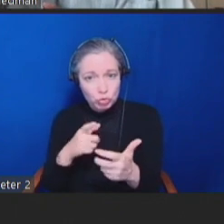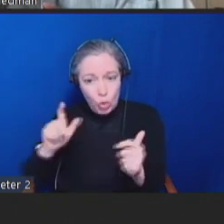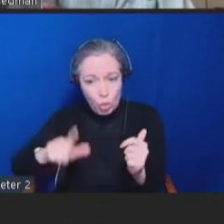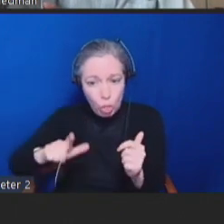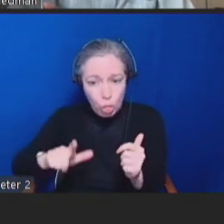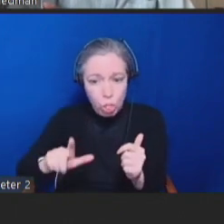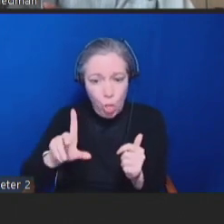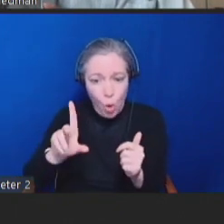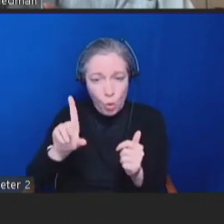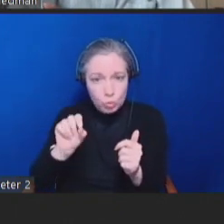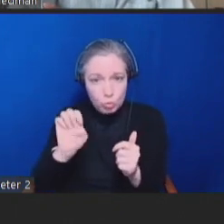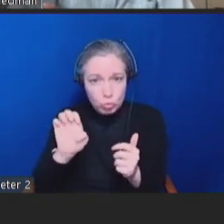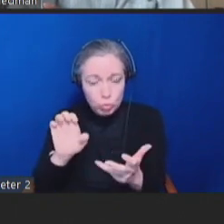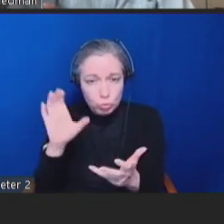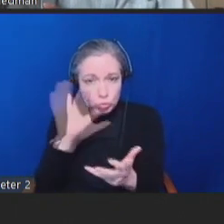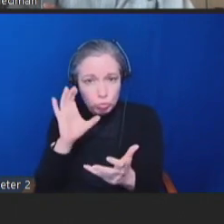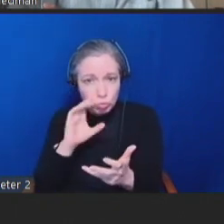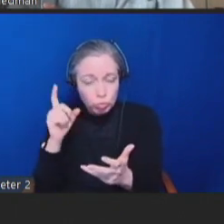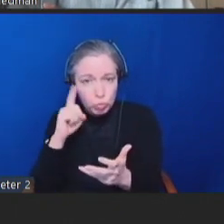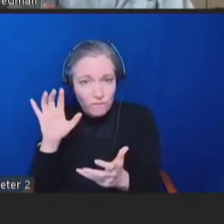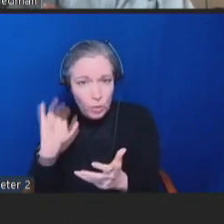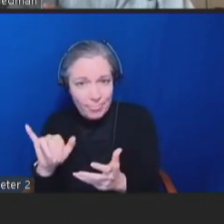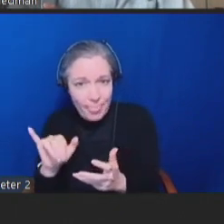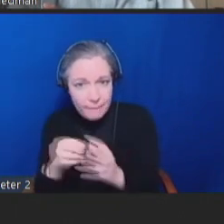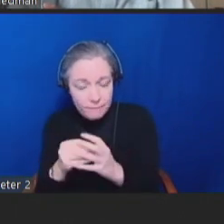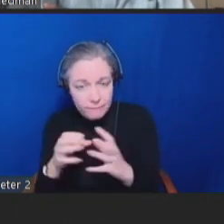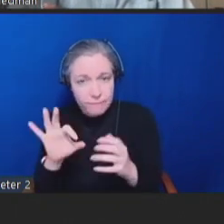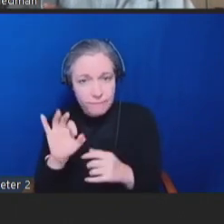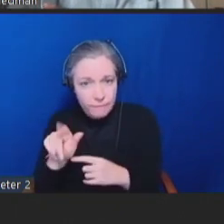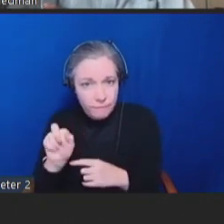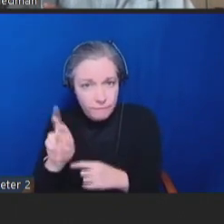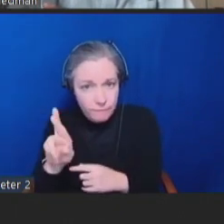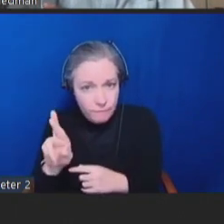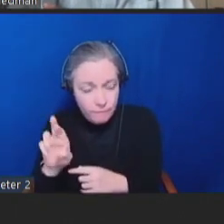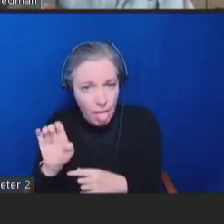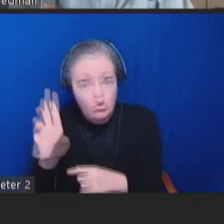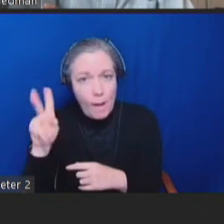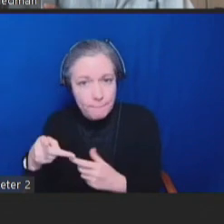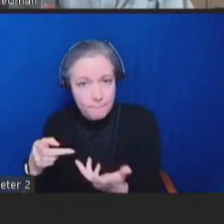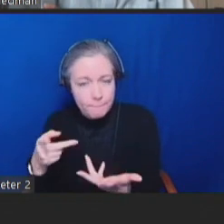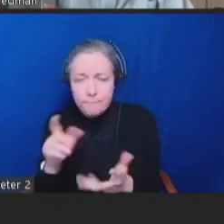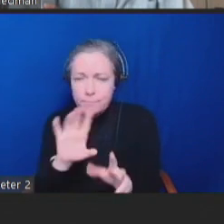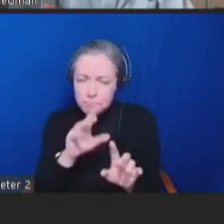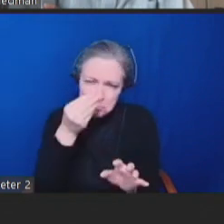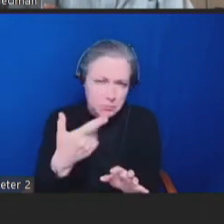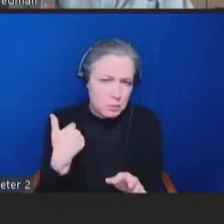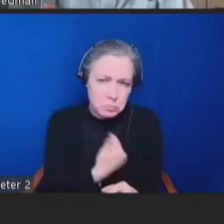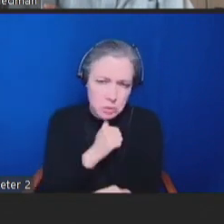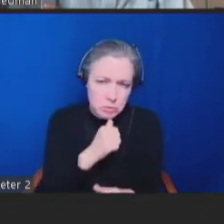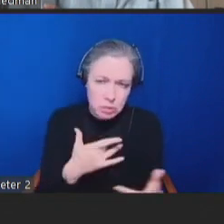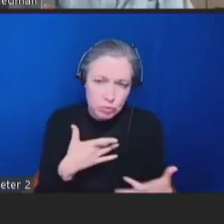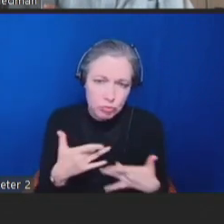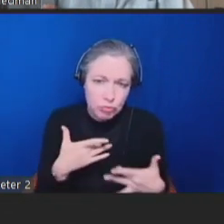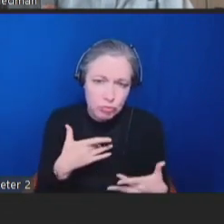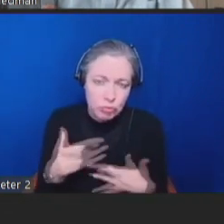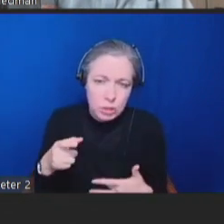flares. We are not too concerned. These people have already a lot of antigens,